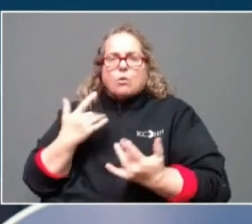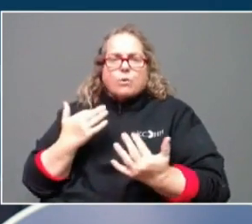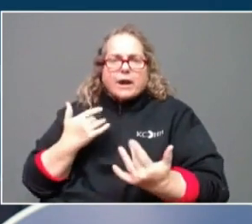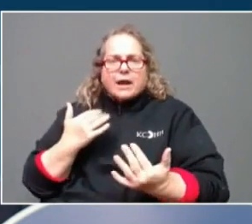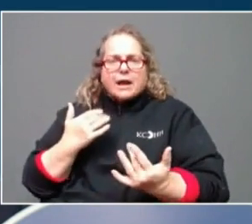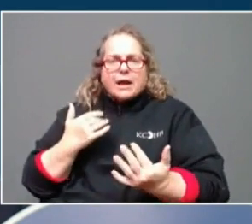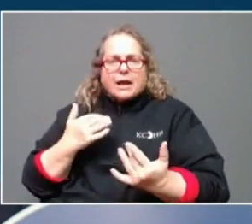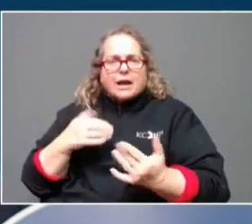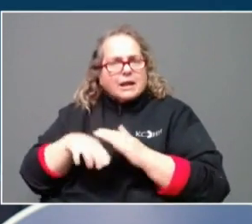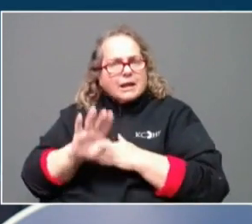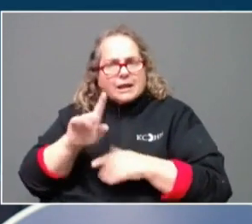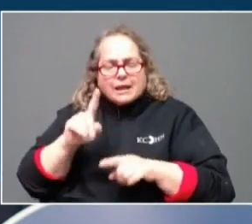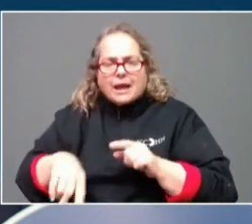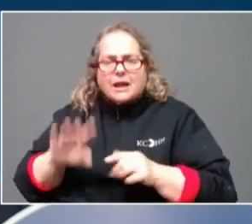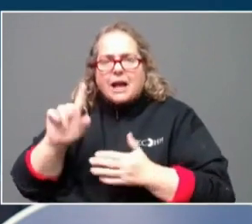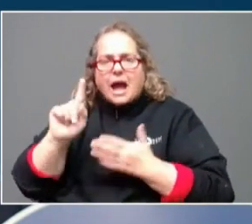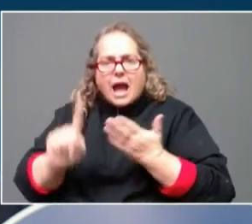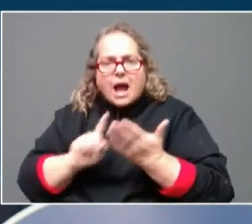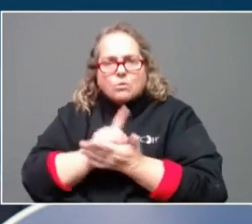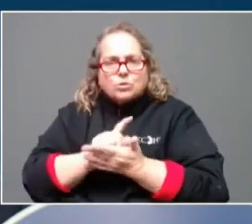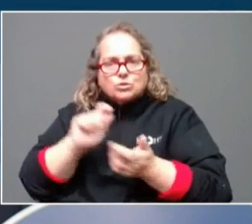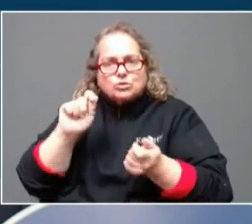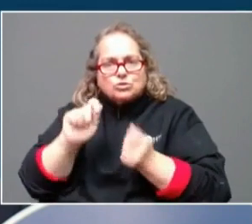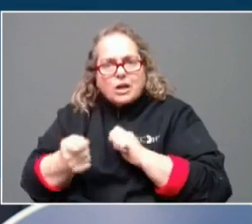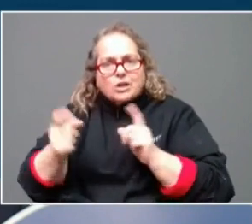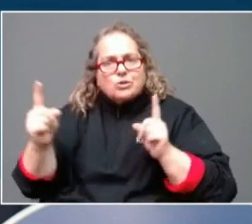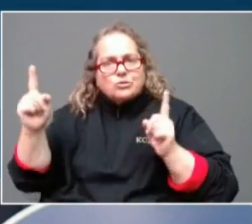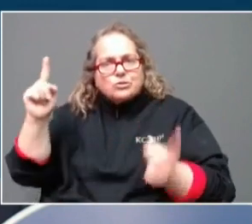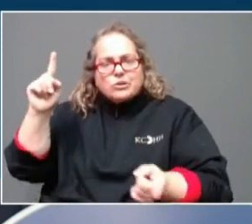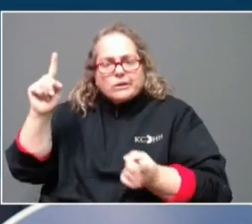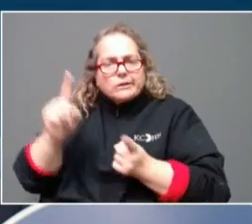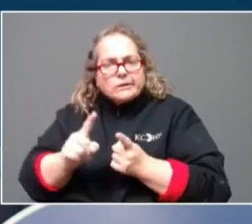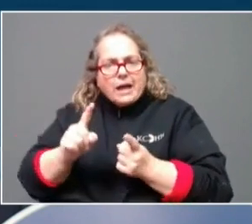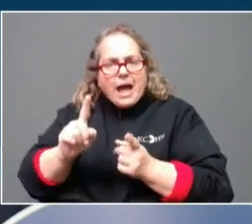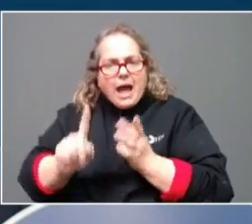hours are curtailed. You've tried to go to some kind of pharmacy or some other